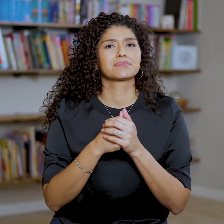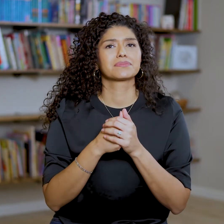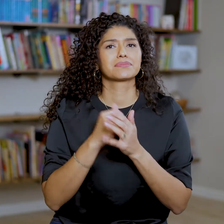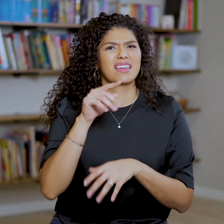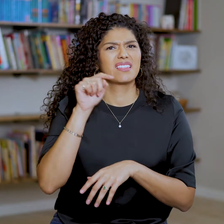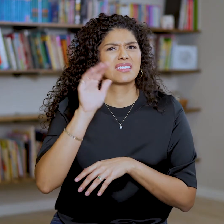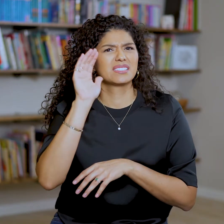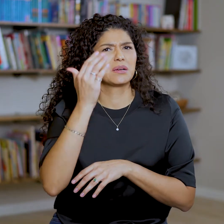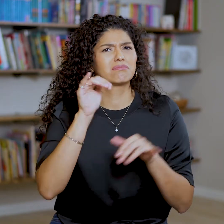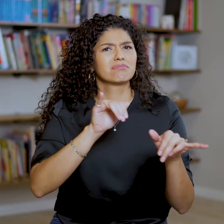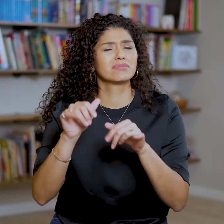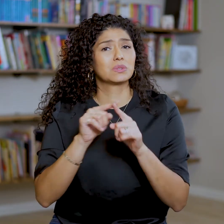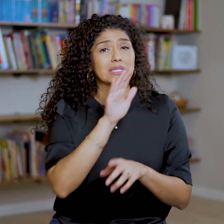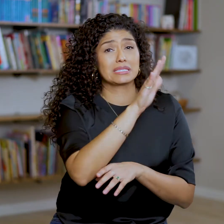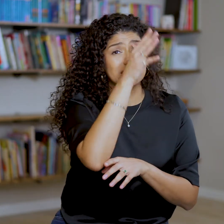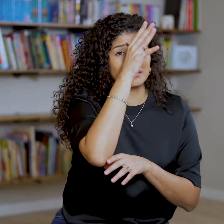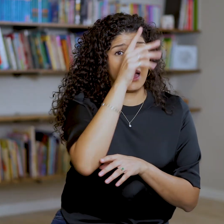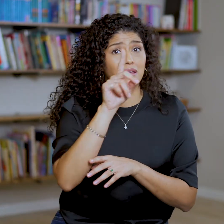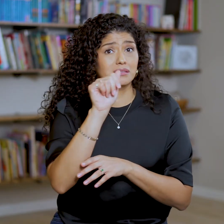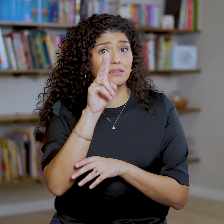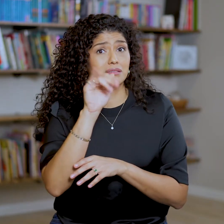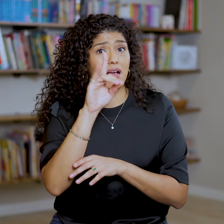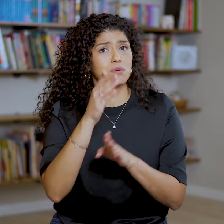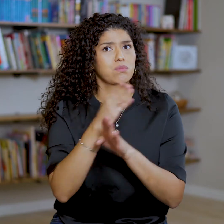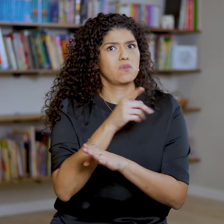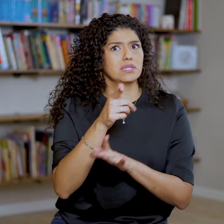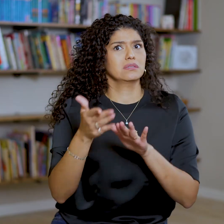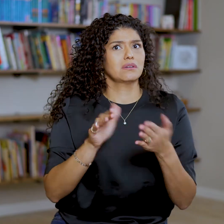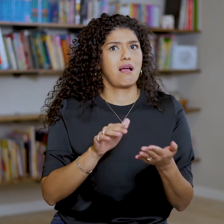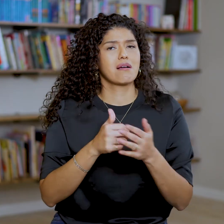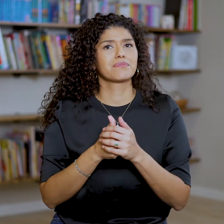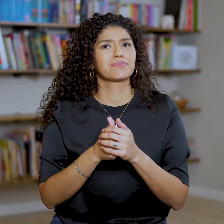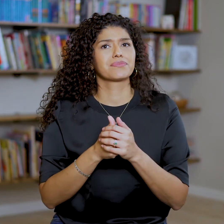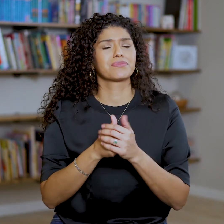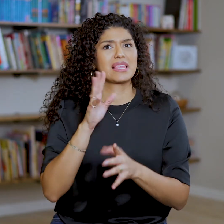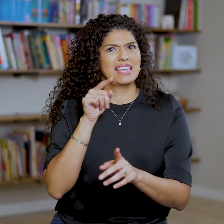This feels like a reference to his dad David,